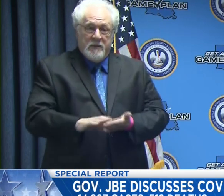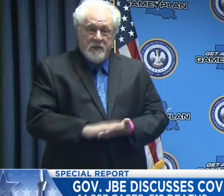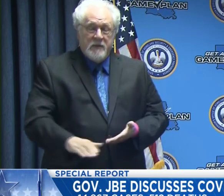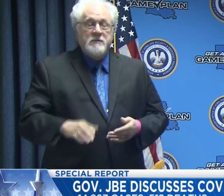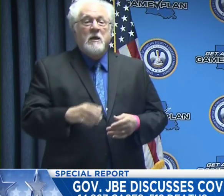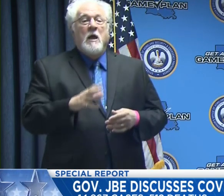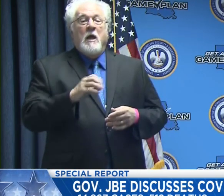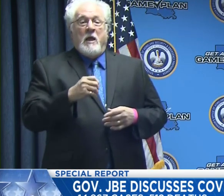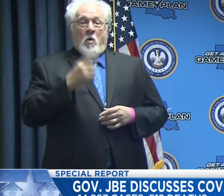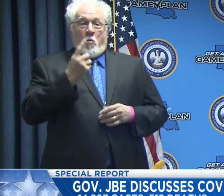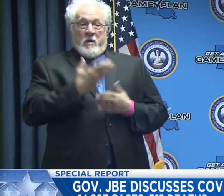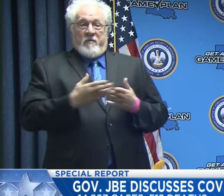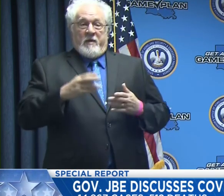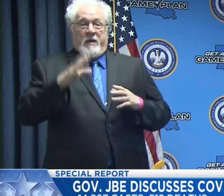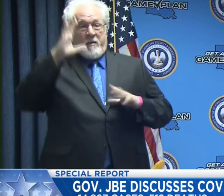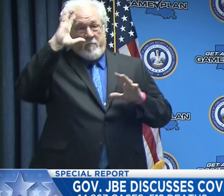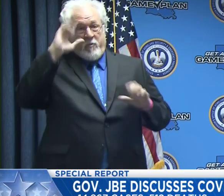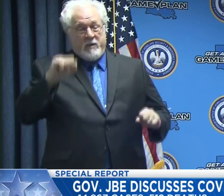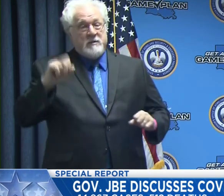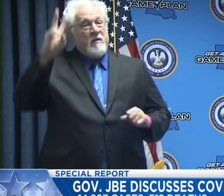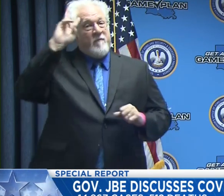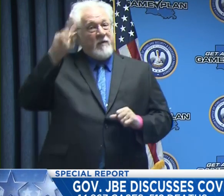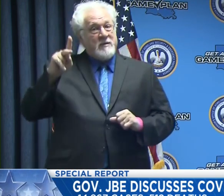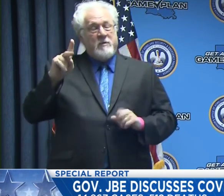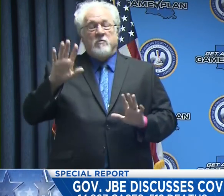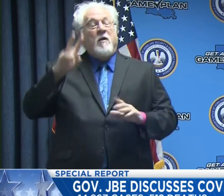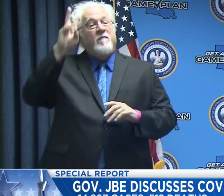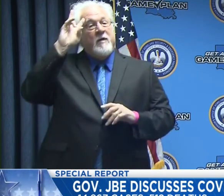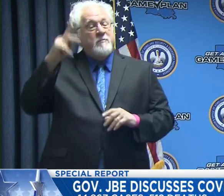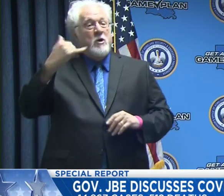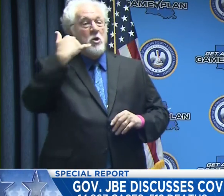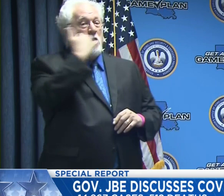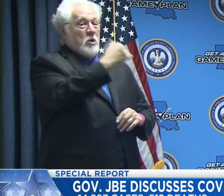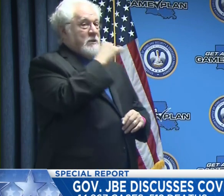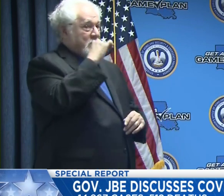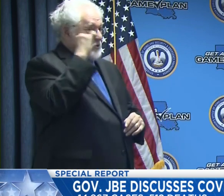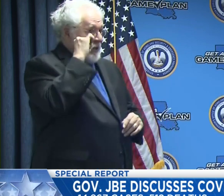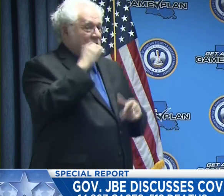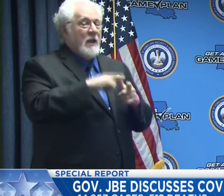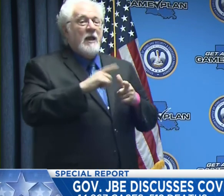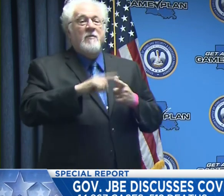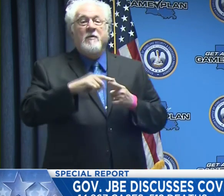I SAY THAT BECAUSE IF WE STARTED FLATTEN THE CURVE, THAT IS ONLY BECAUSE OF THE SOCIAL DISTANCING